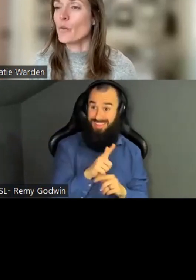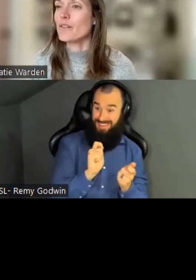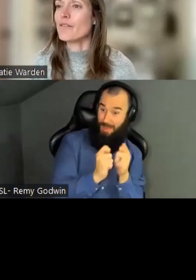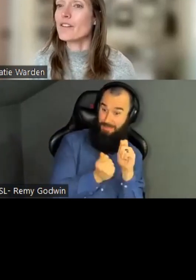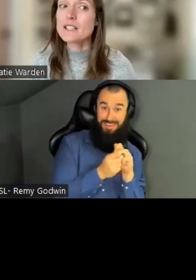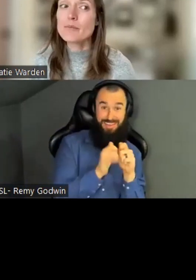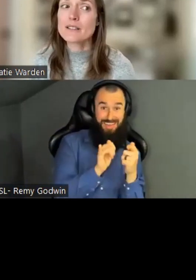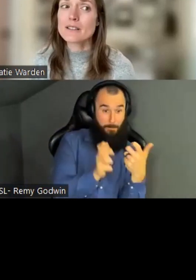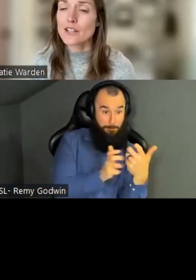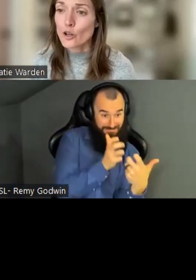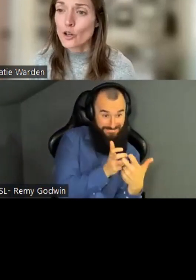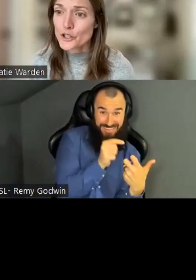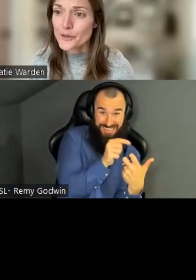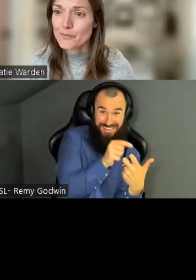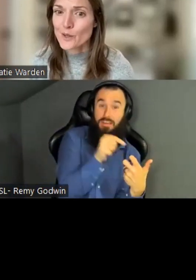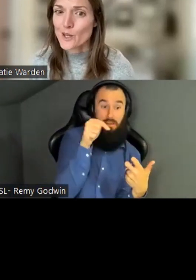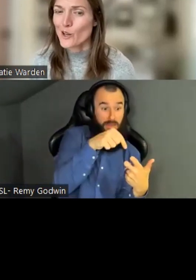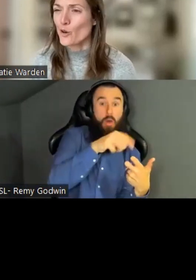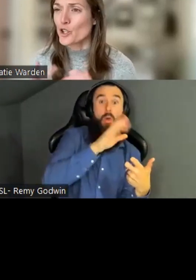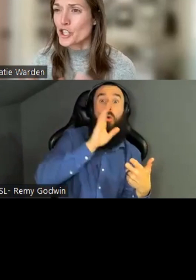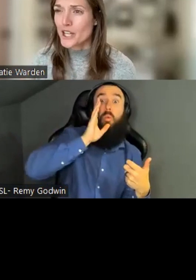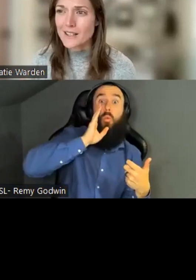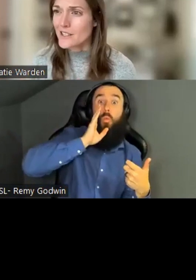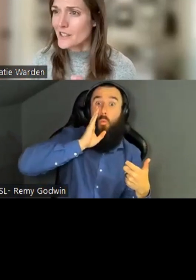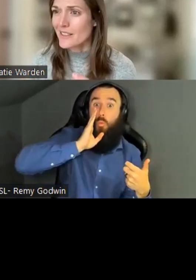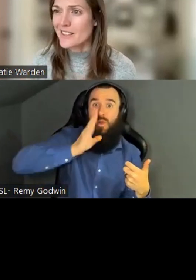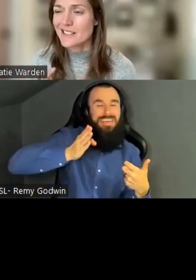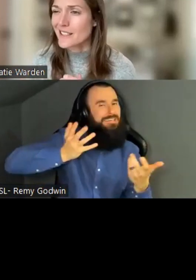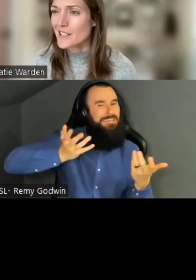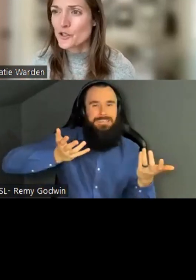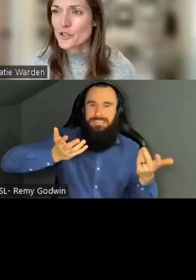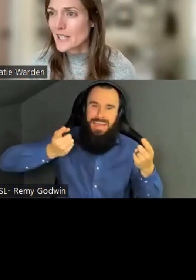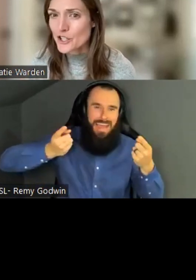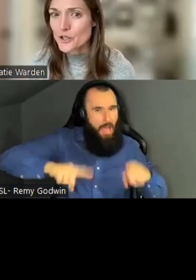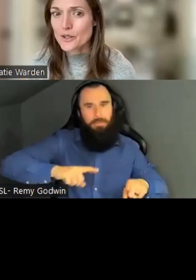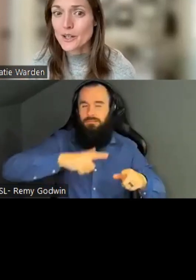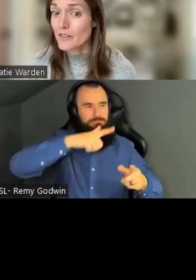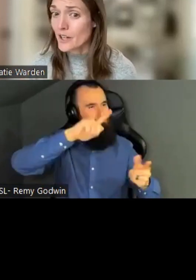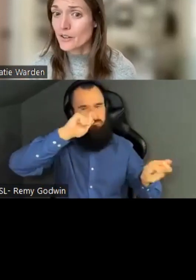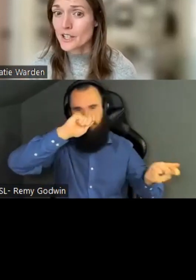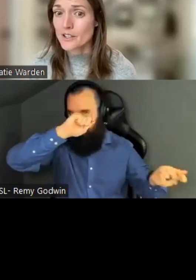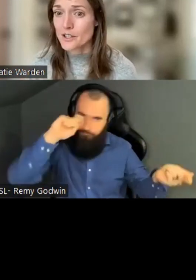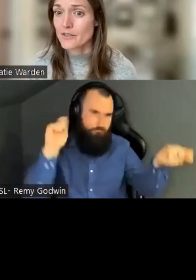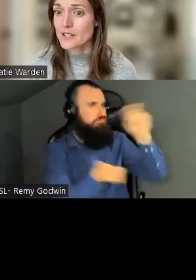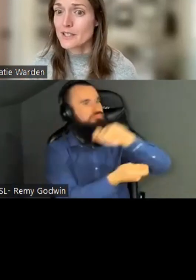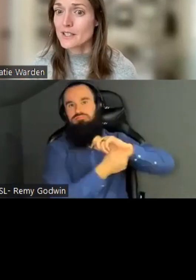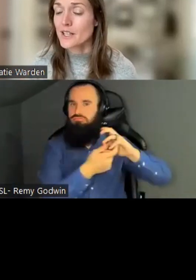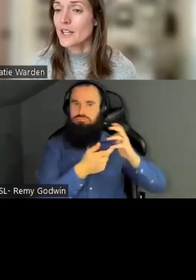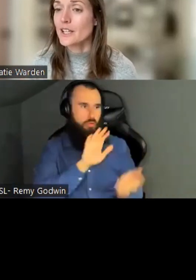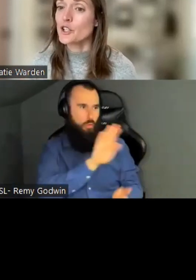would fundamentally alter or change the central nature of your healthcare services,